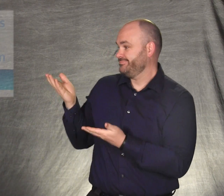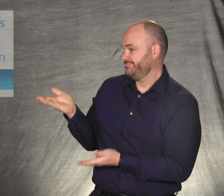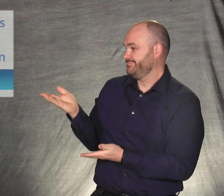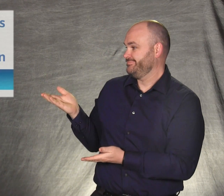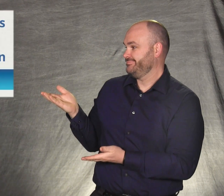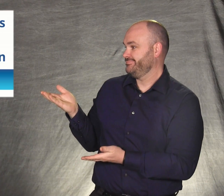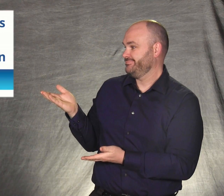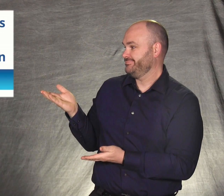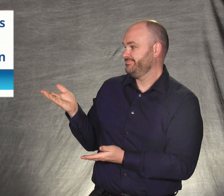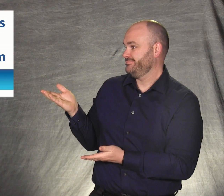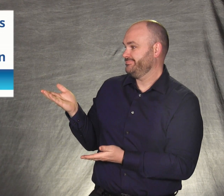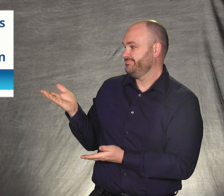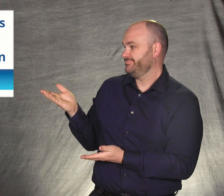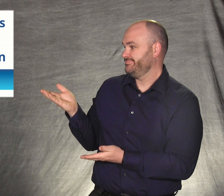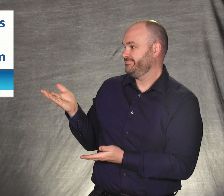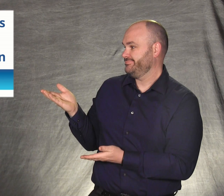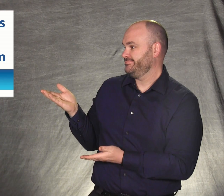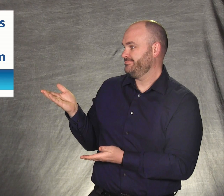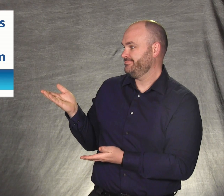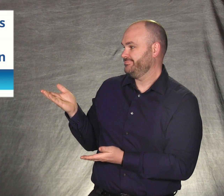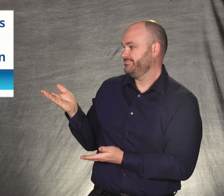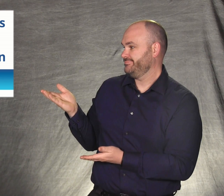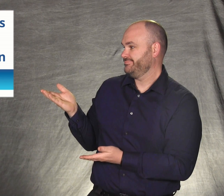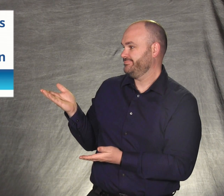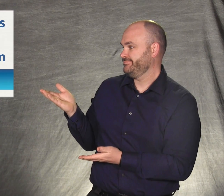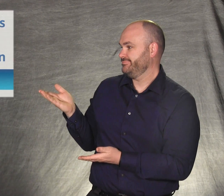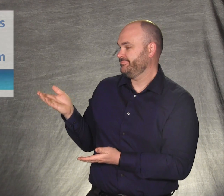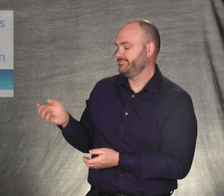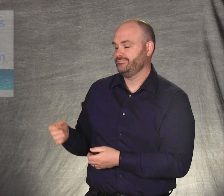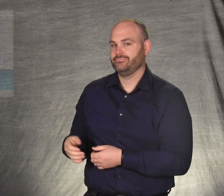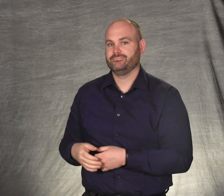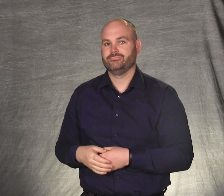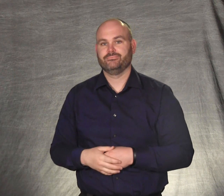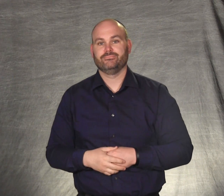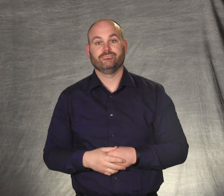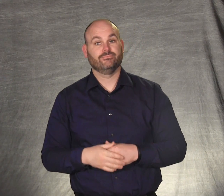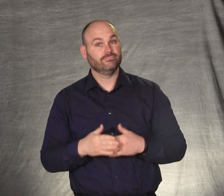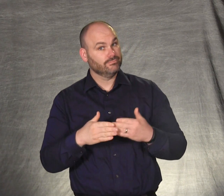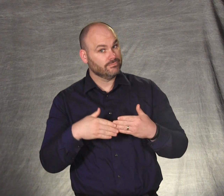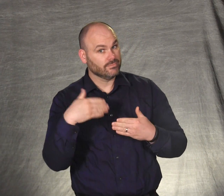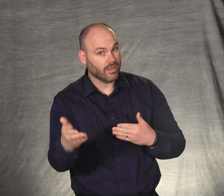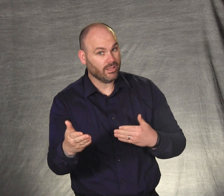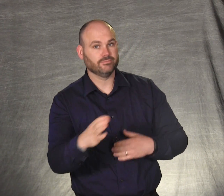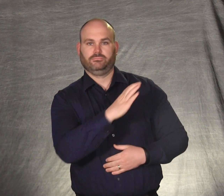Representative Nick Zerwas and Senator Dave Brown. What’s next?